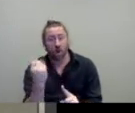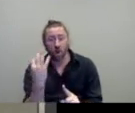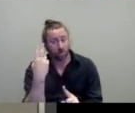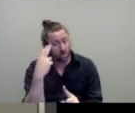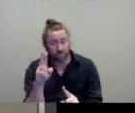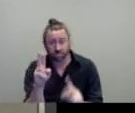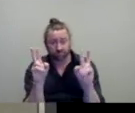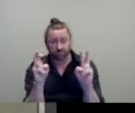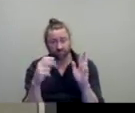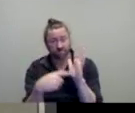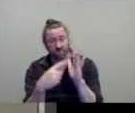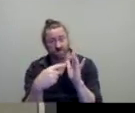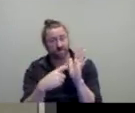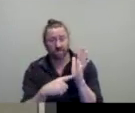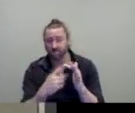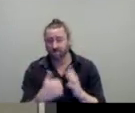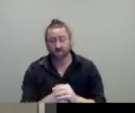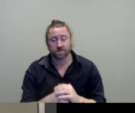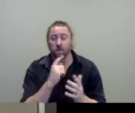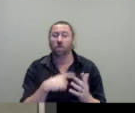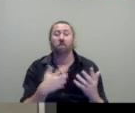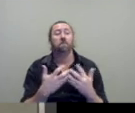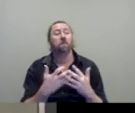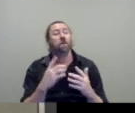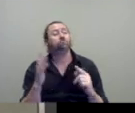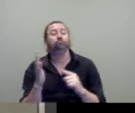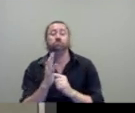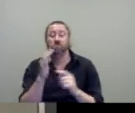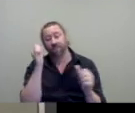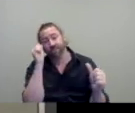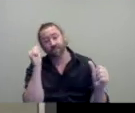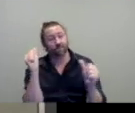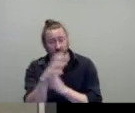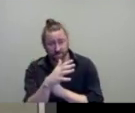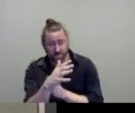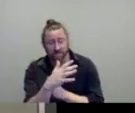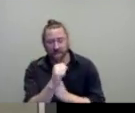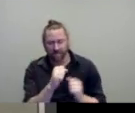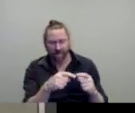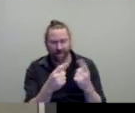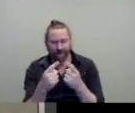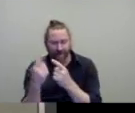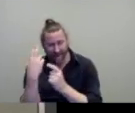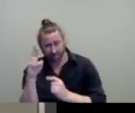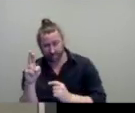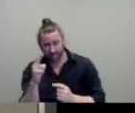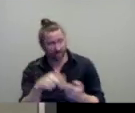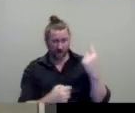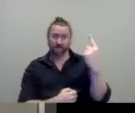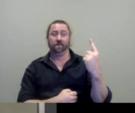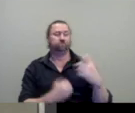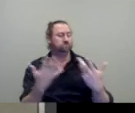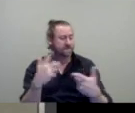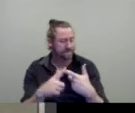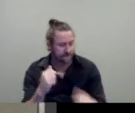why some of the world's most famous artworks are known by multiple names for example the